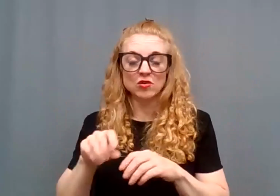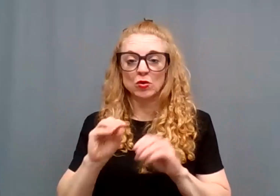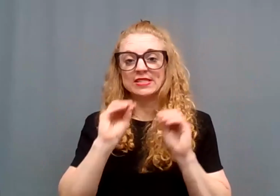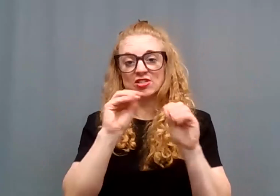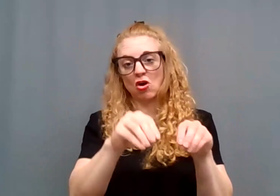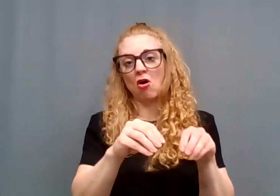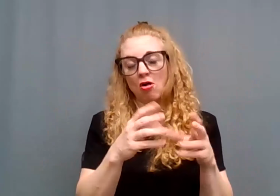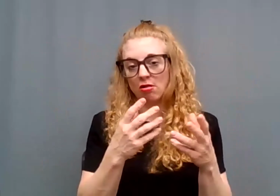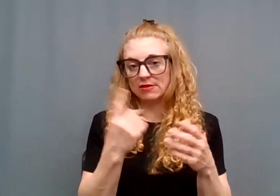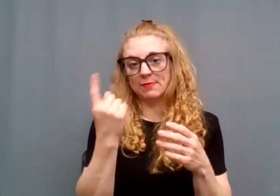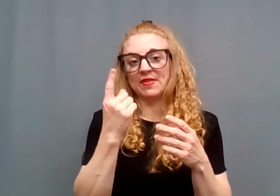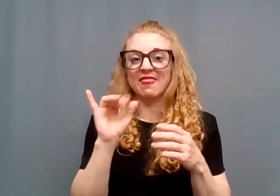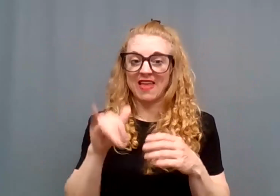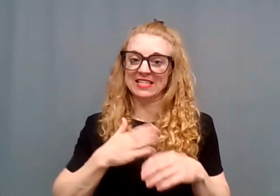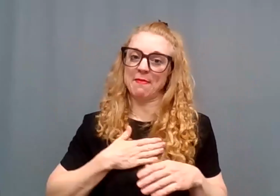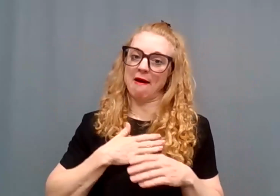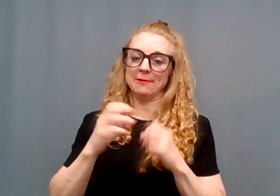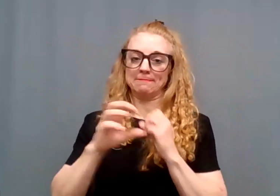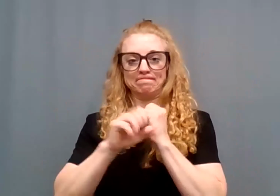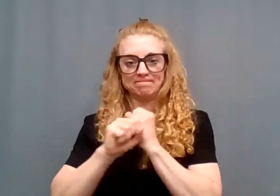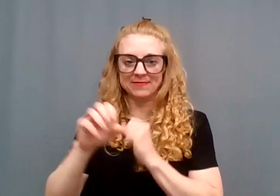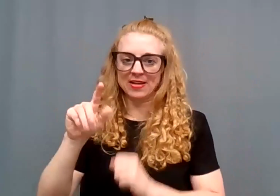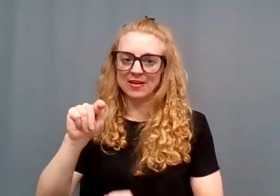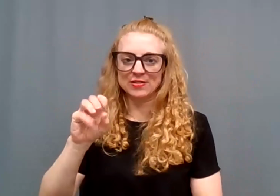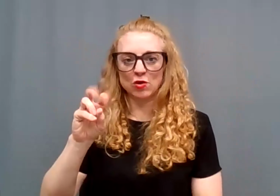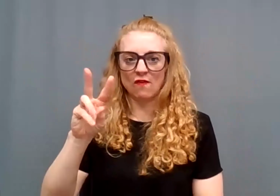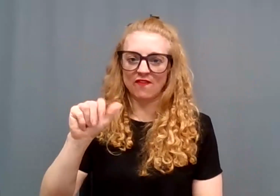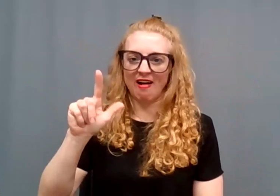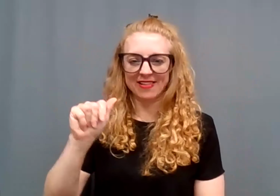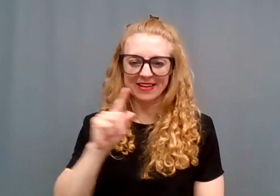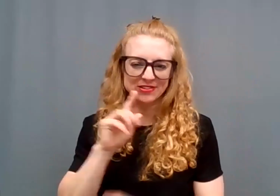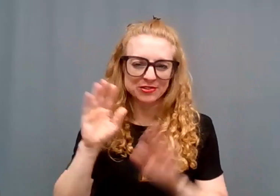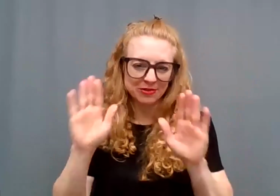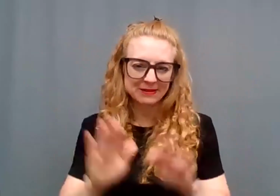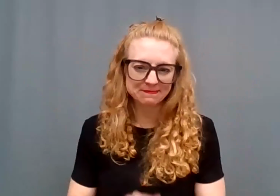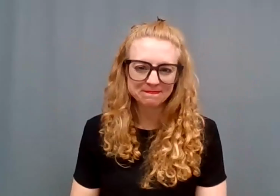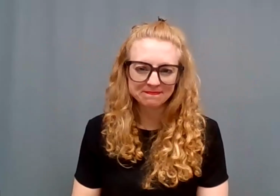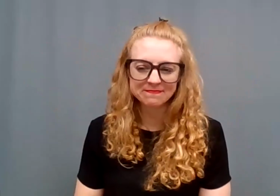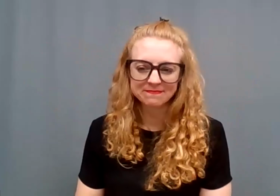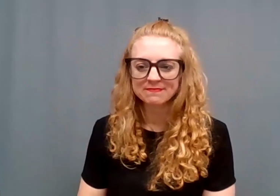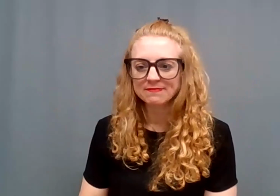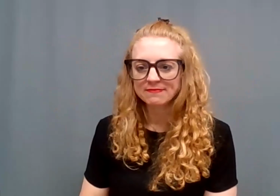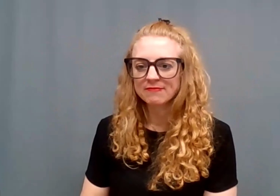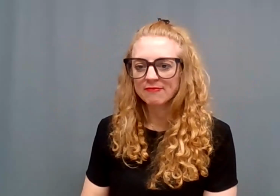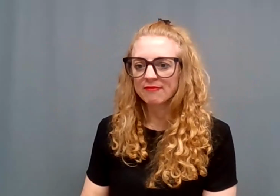that's my pitch for tavala I think it's great yeah I've had had others Rave over tomorrow as well